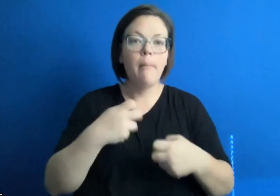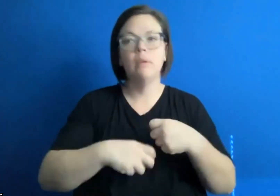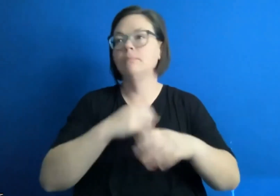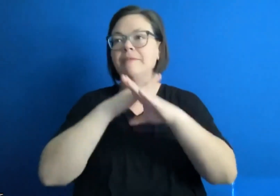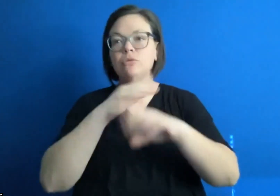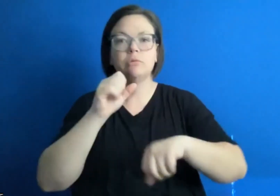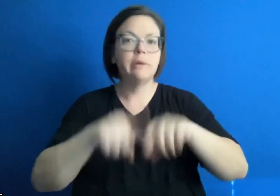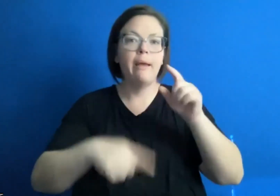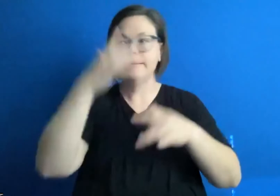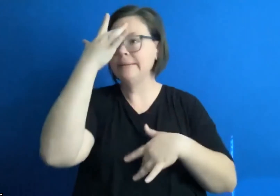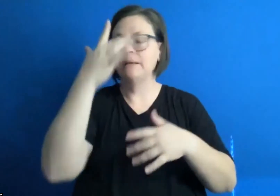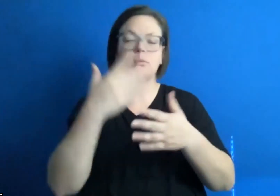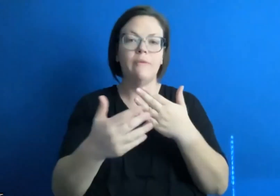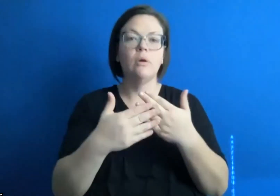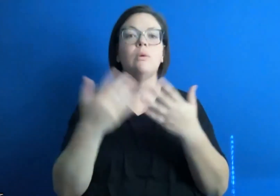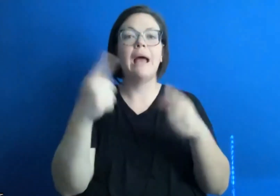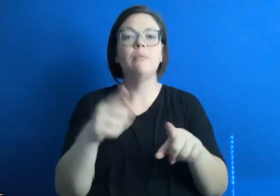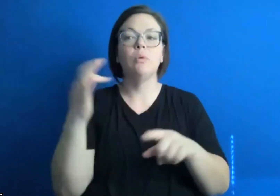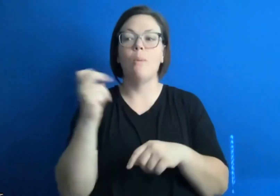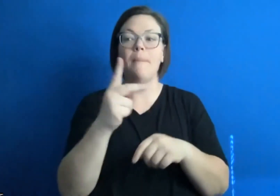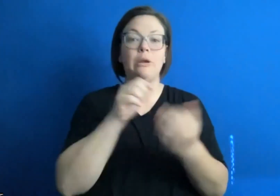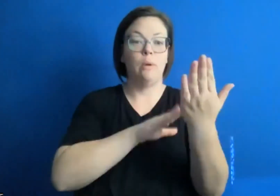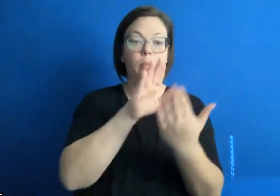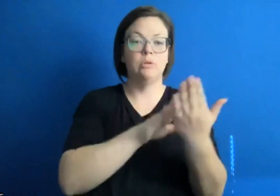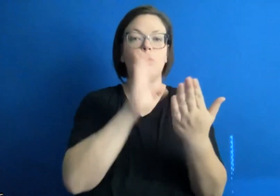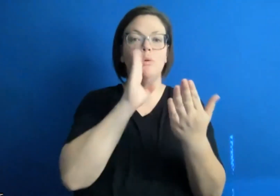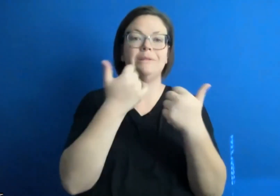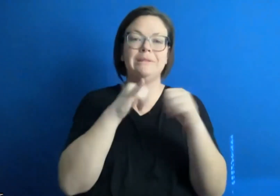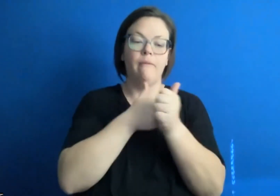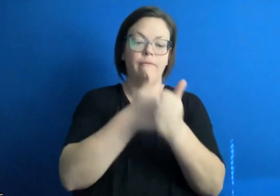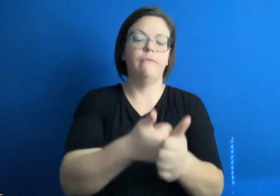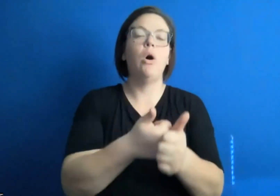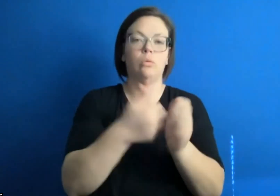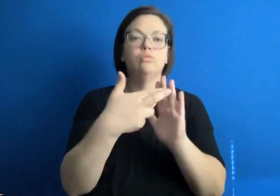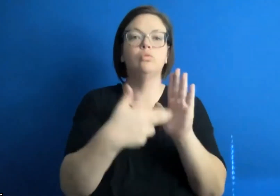Even when we return to an in person format we will follow guidelines put forth by immunocompromised